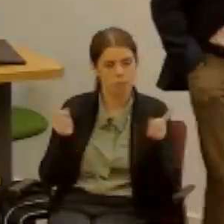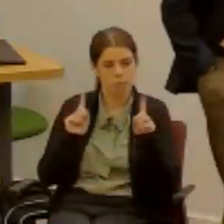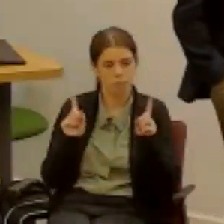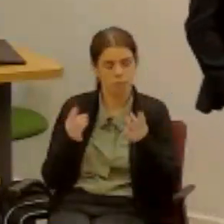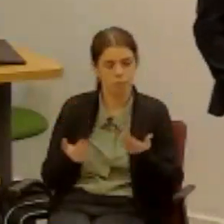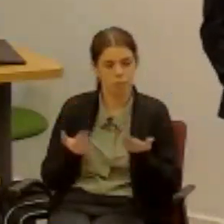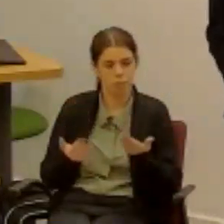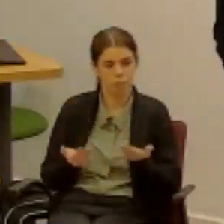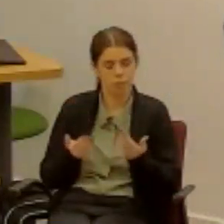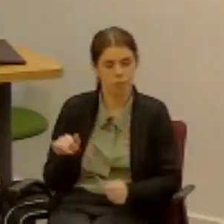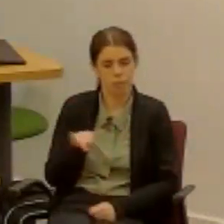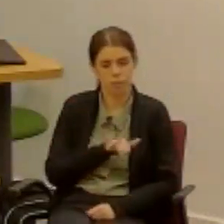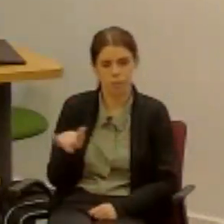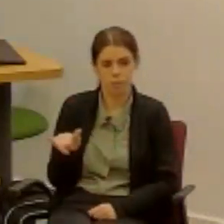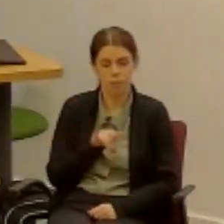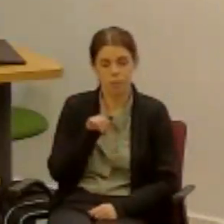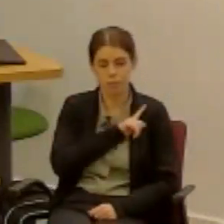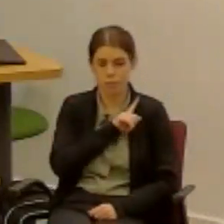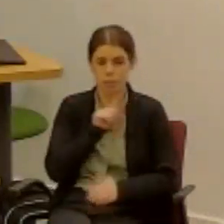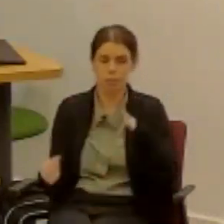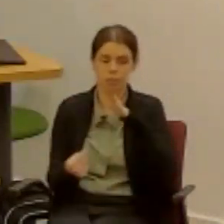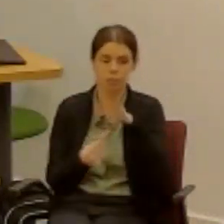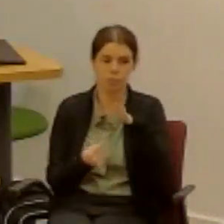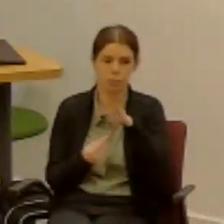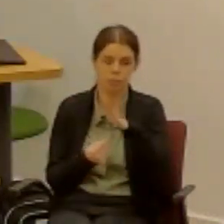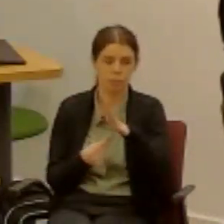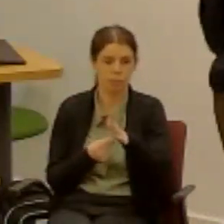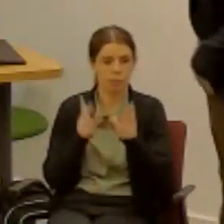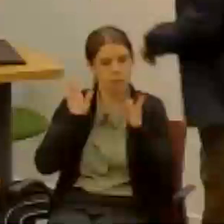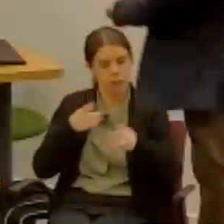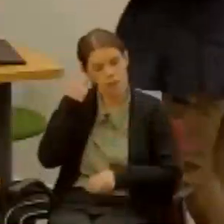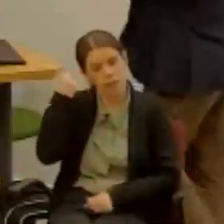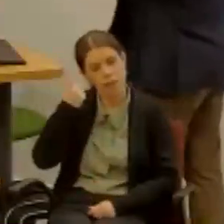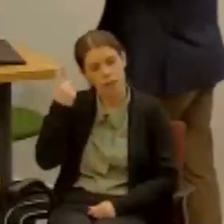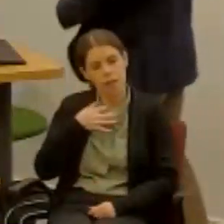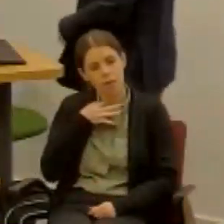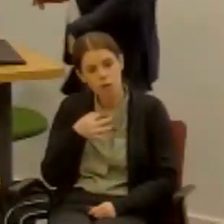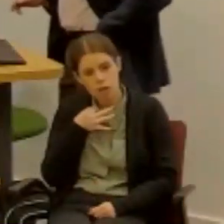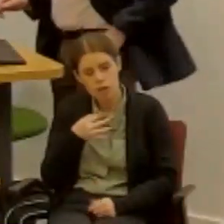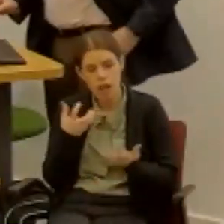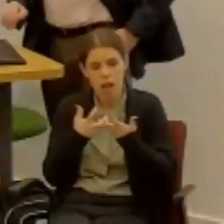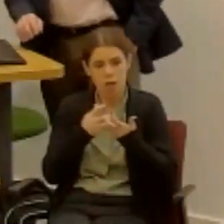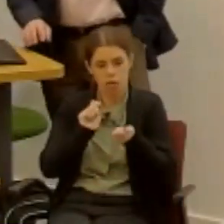And this is important because we need to think about risk and high risk might change in the years.